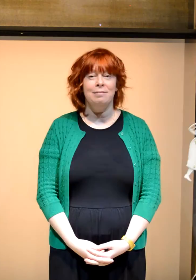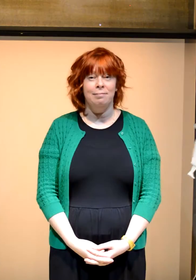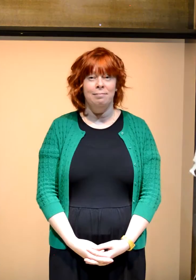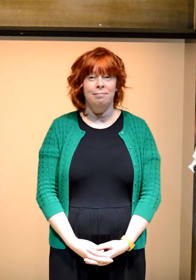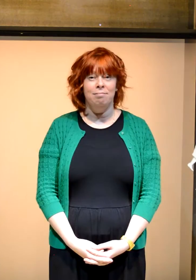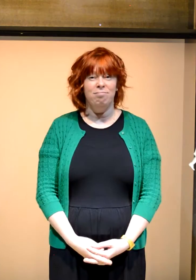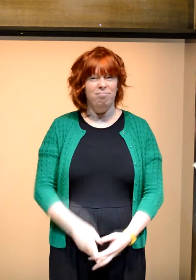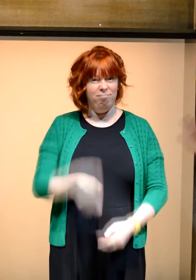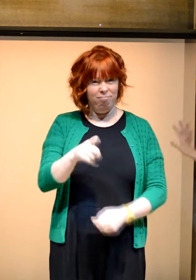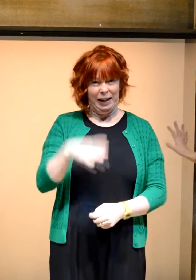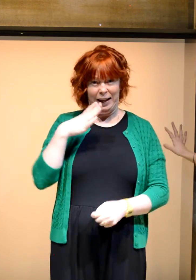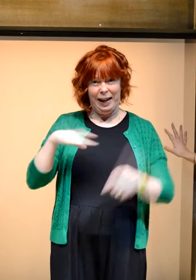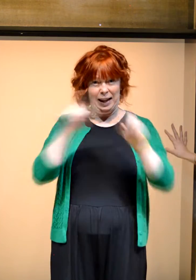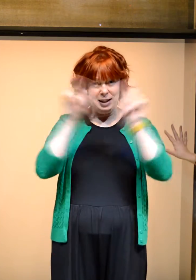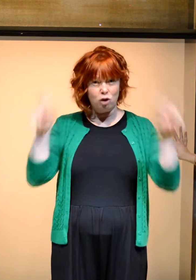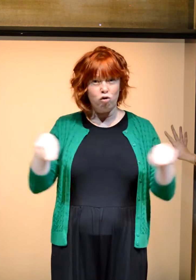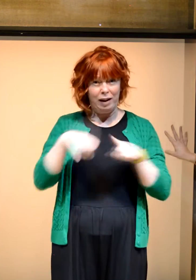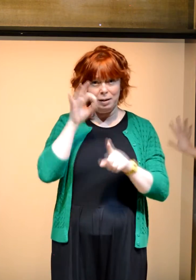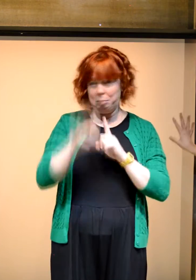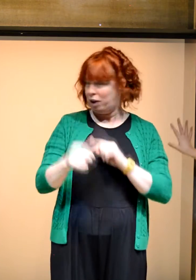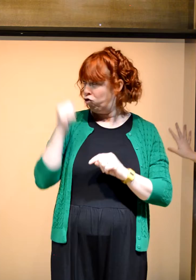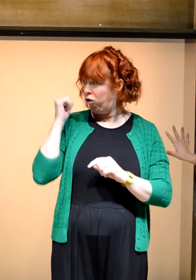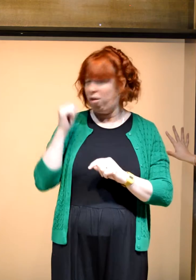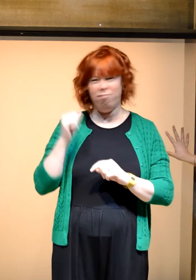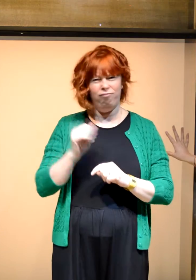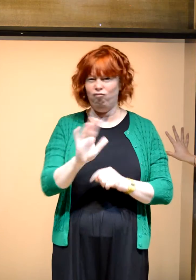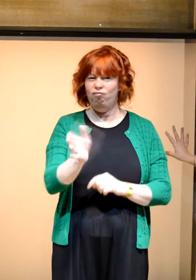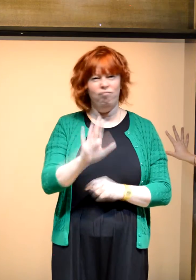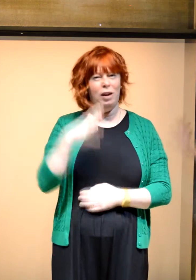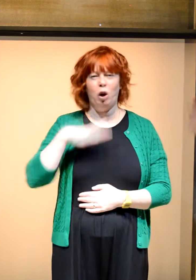[Jess] So you don't need one of these special screens to do shadow puppetry.